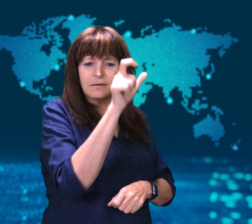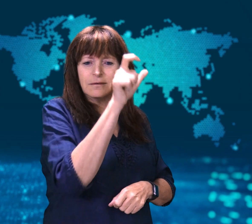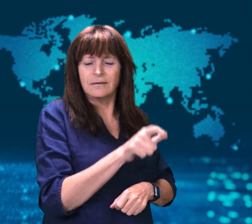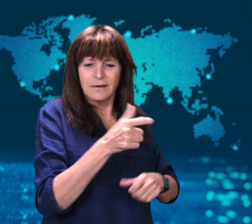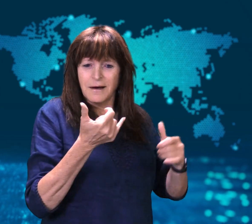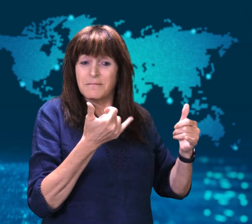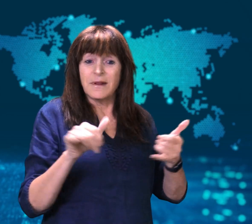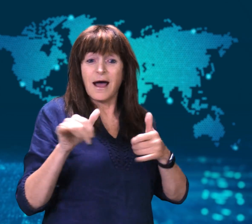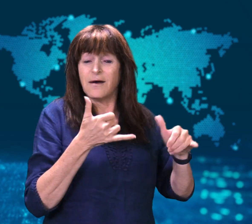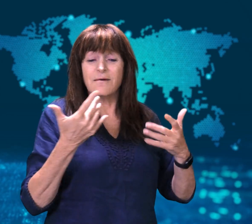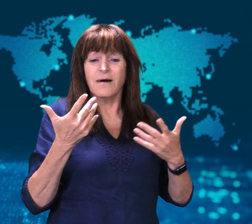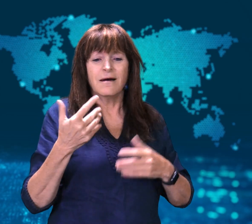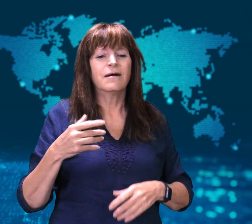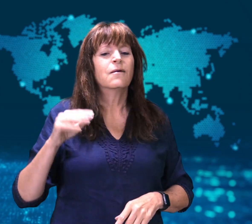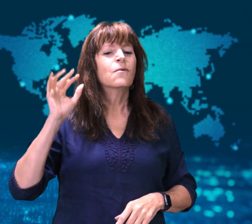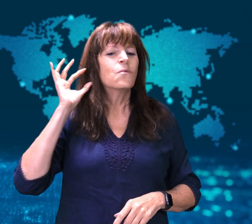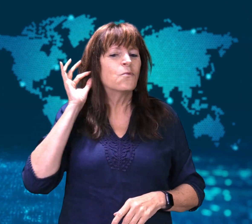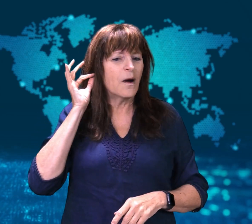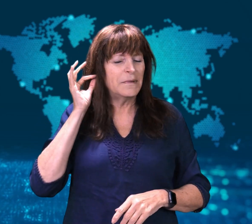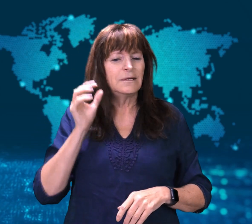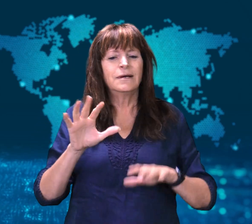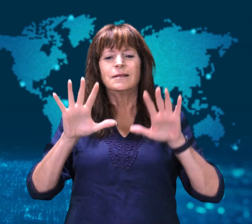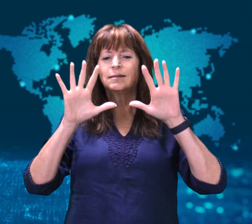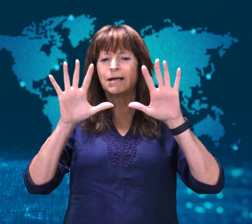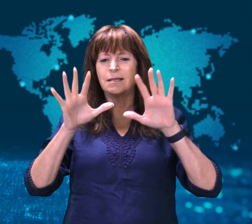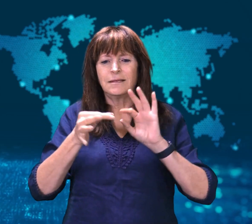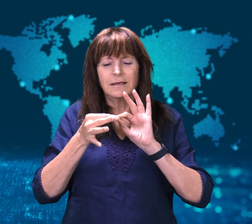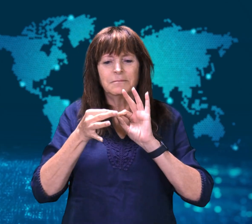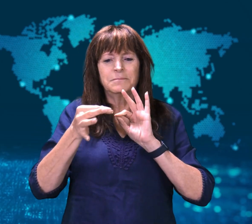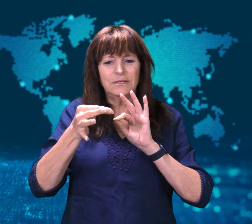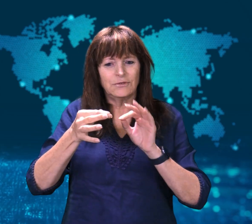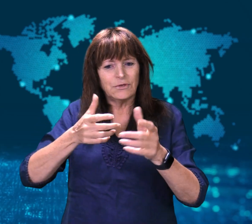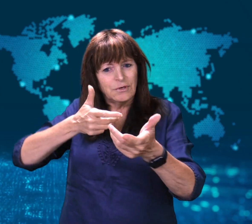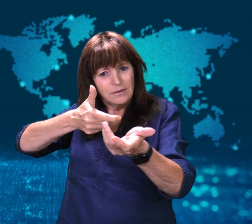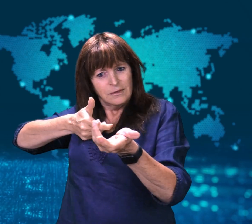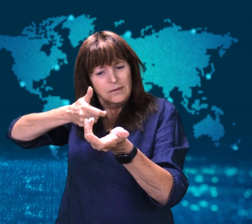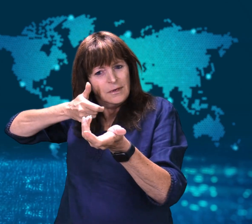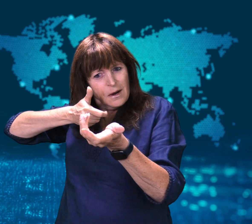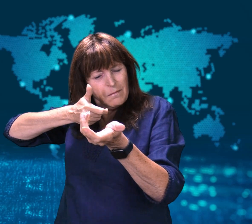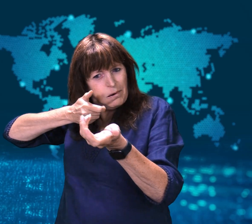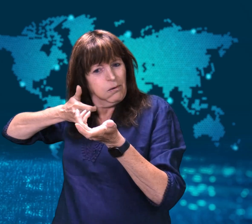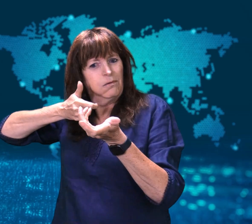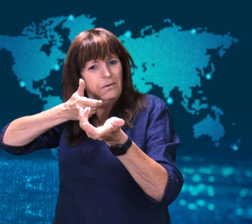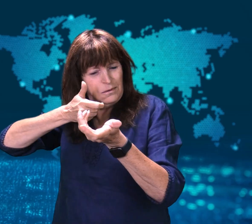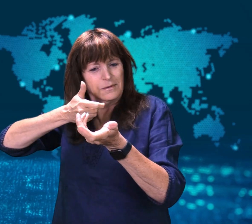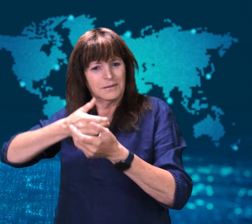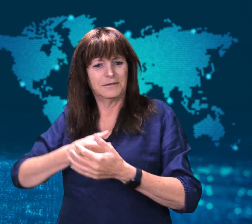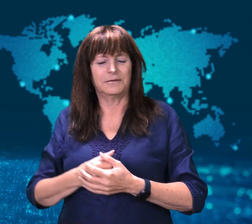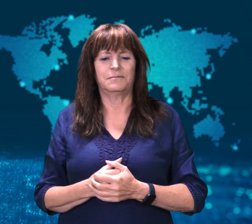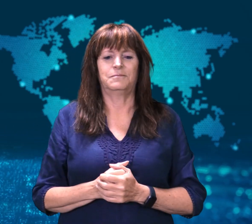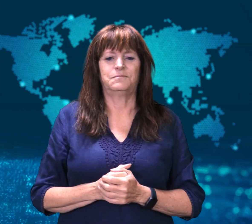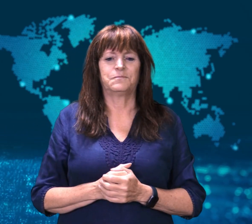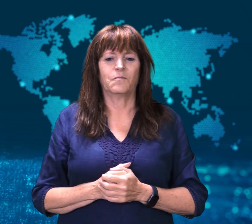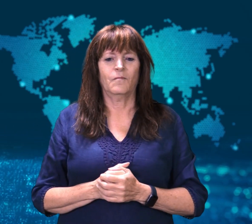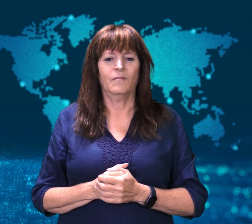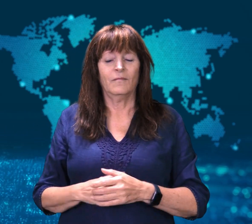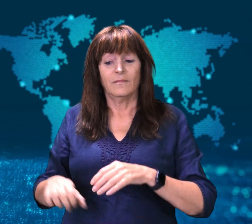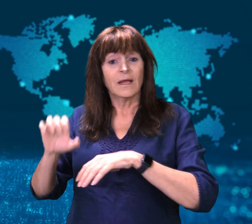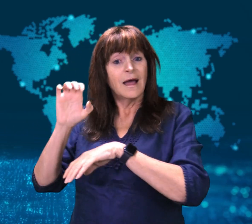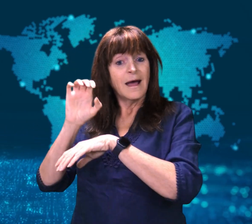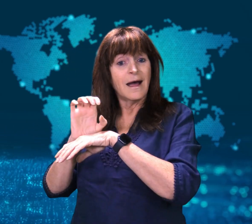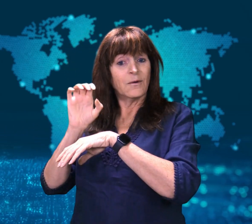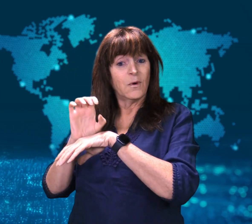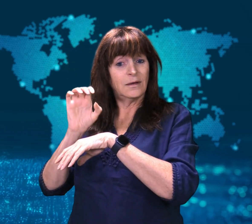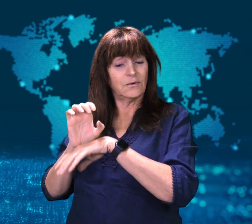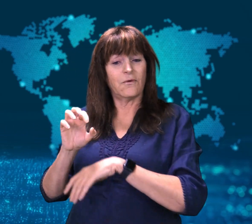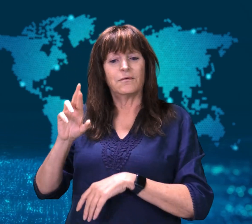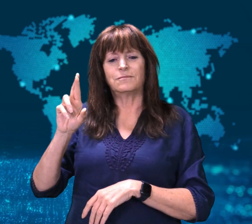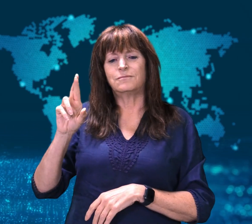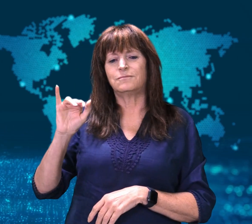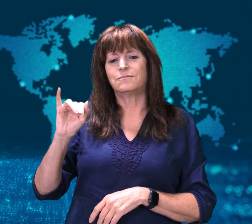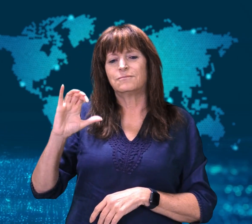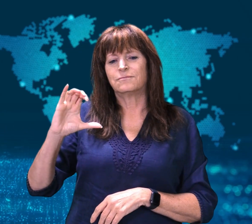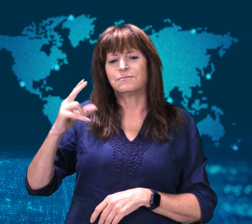after she beat a Russian player in the Women's 10-meter Air Rifle.